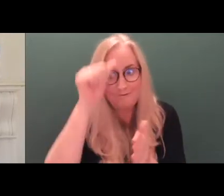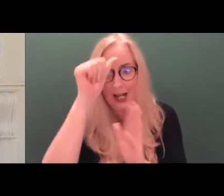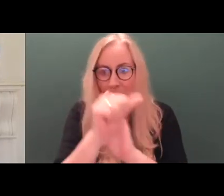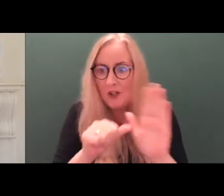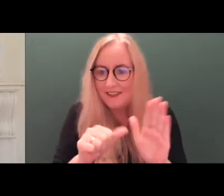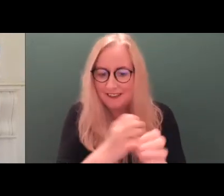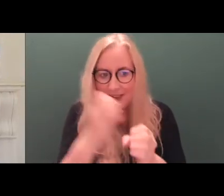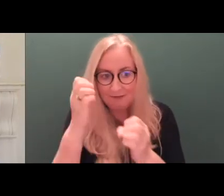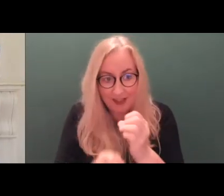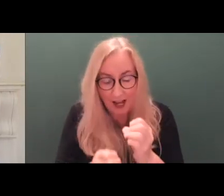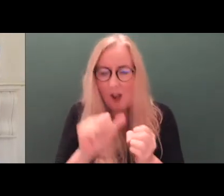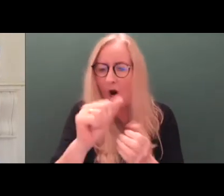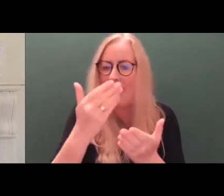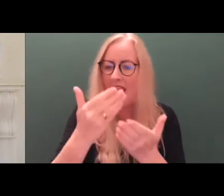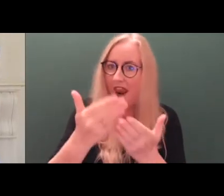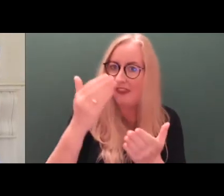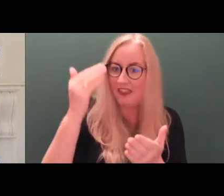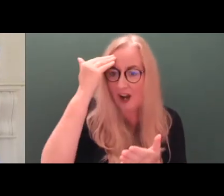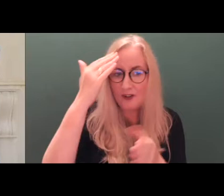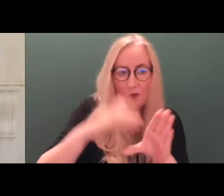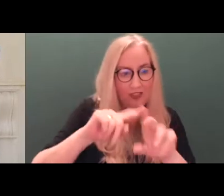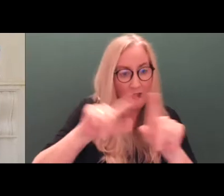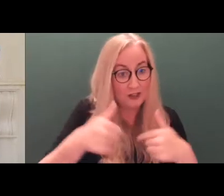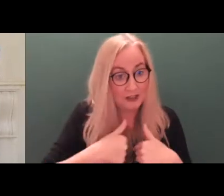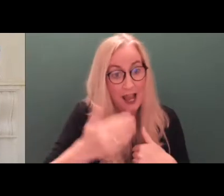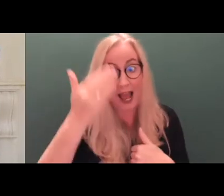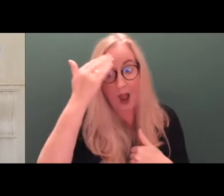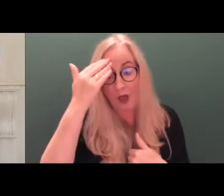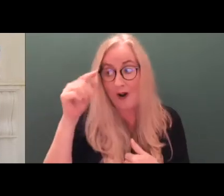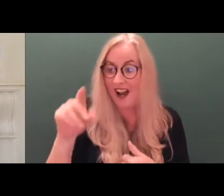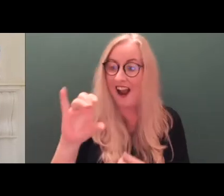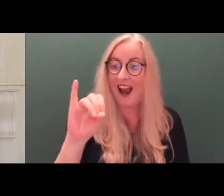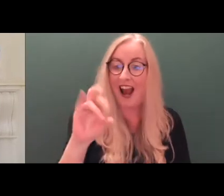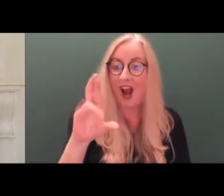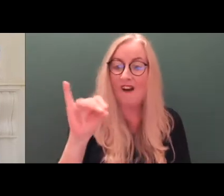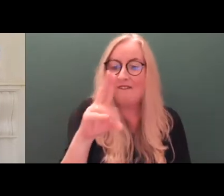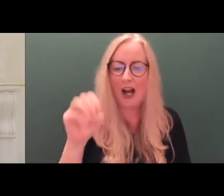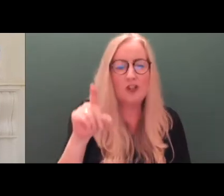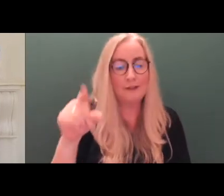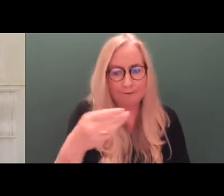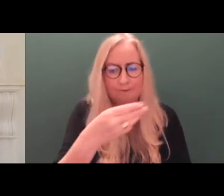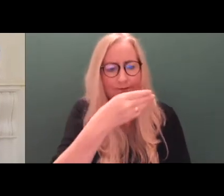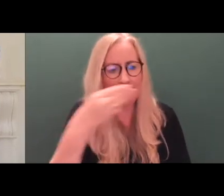and knowledge with us. I know that Ms Justice Irvine is committed to making the courtroom